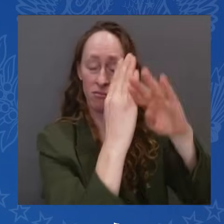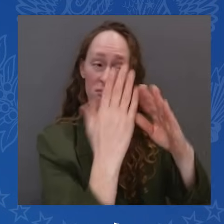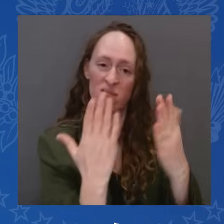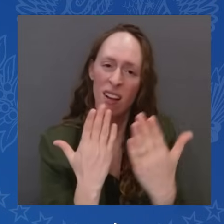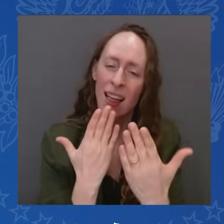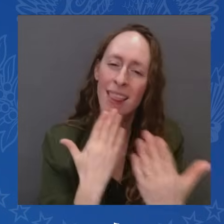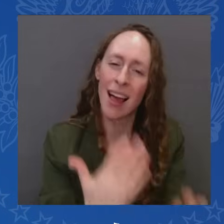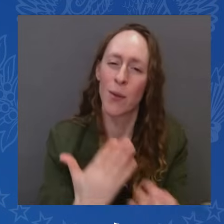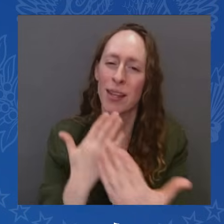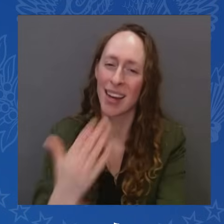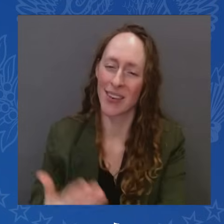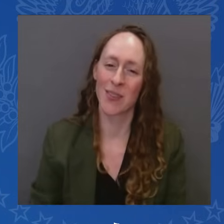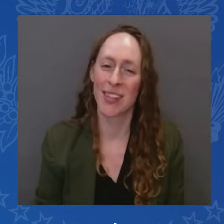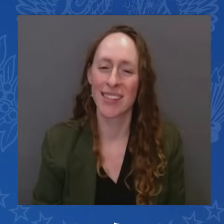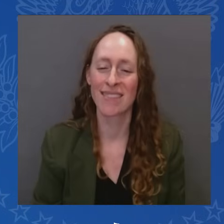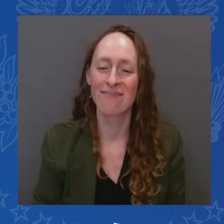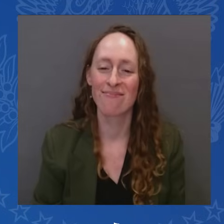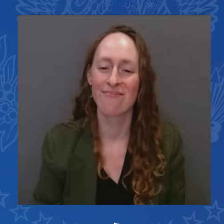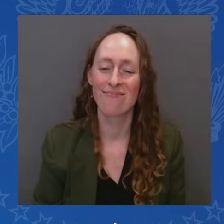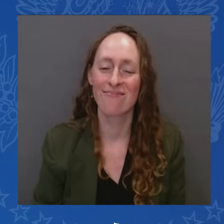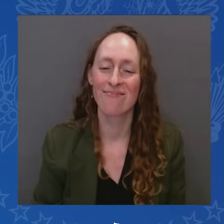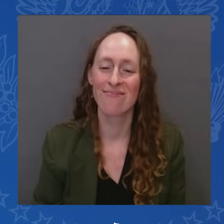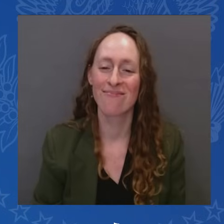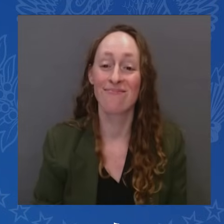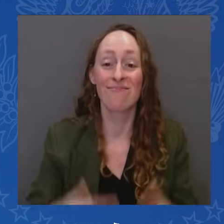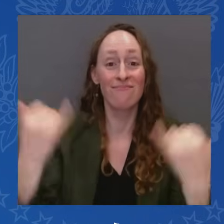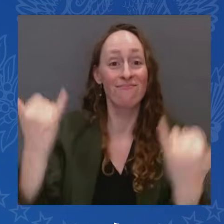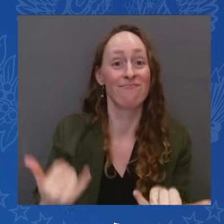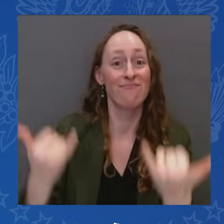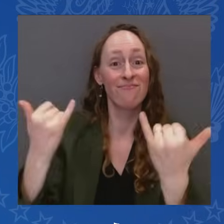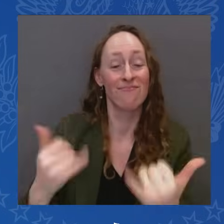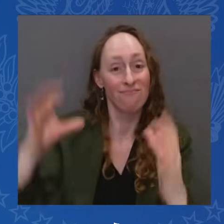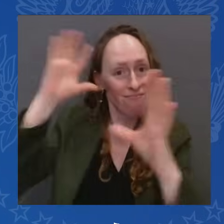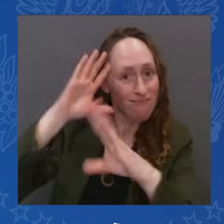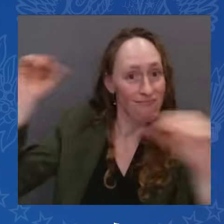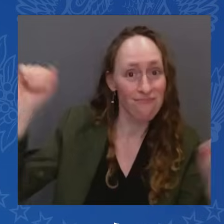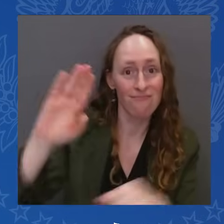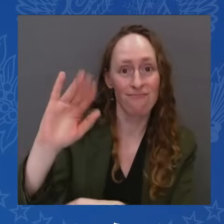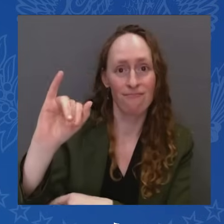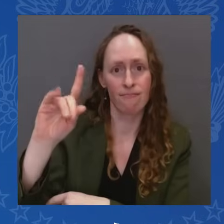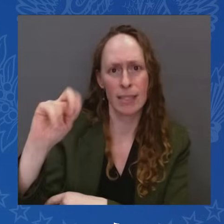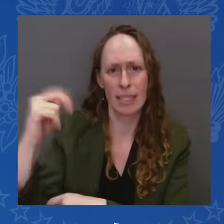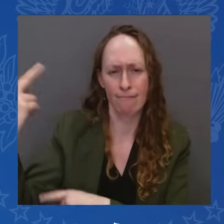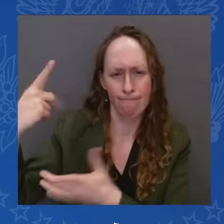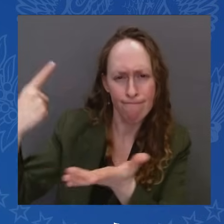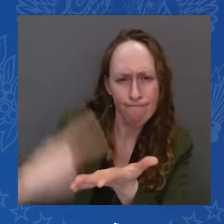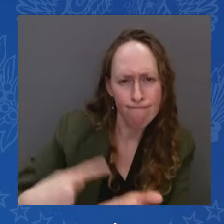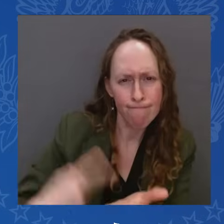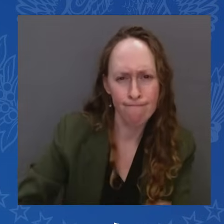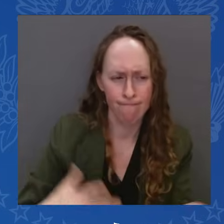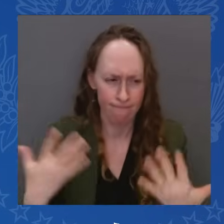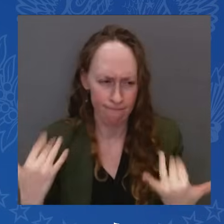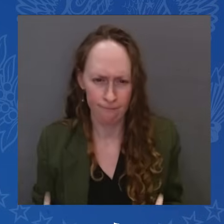discussed how to increase our strengths for next year. First, air defense and destroying